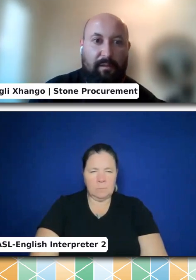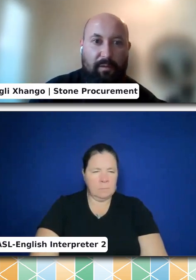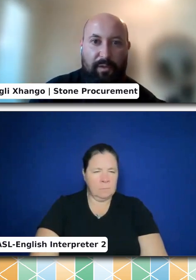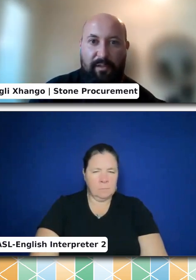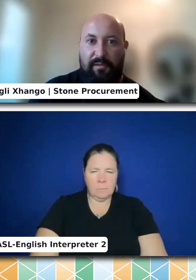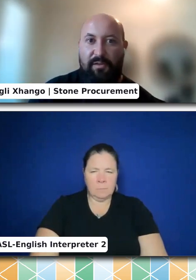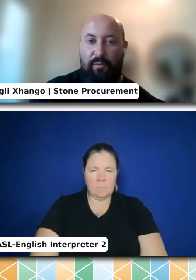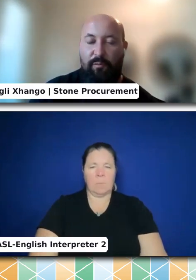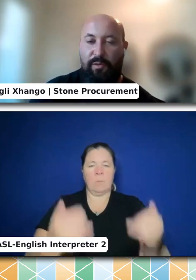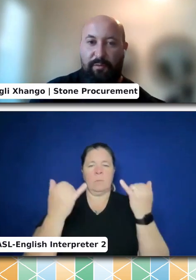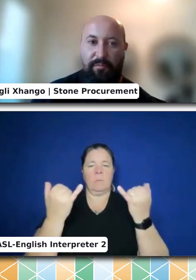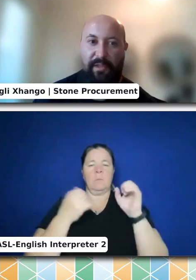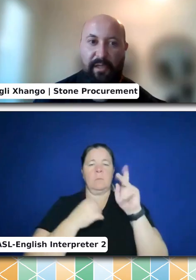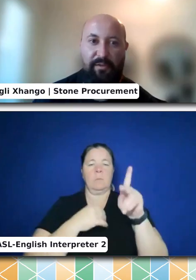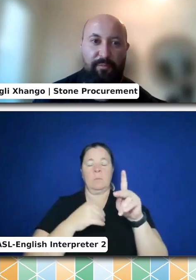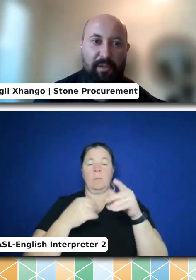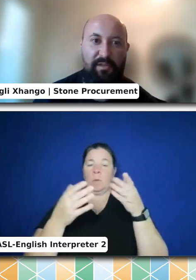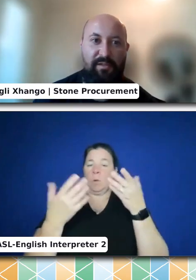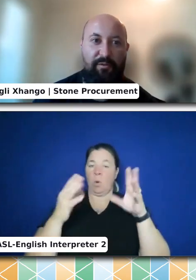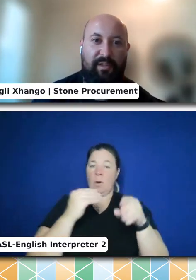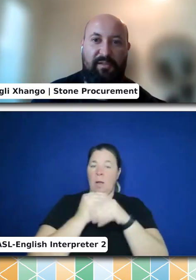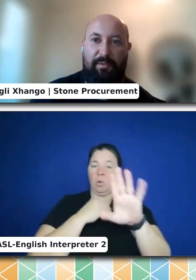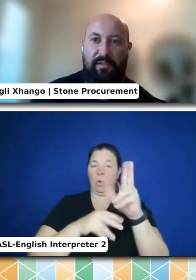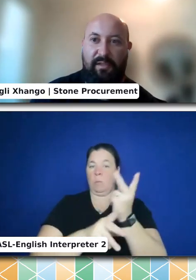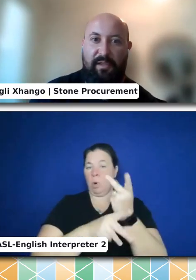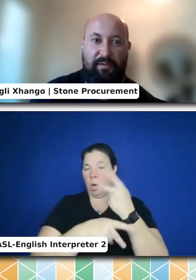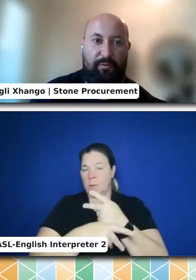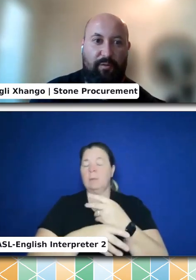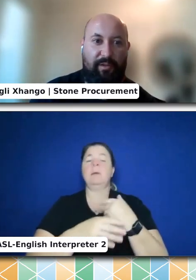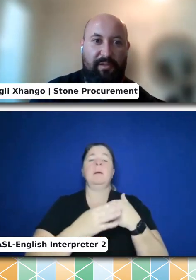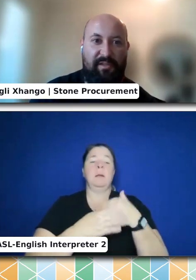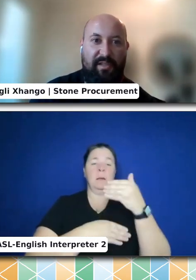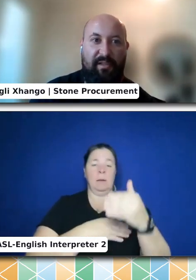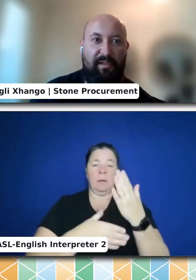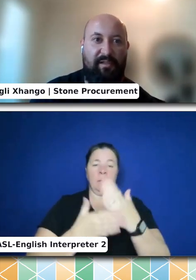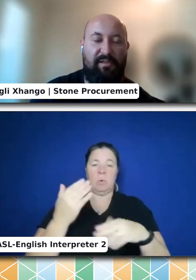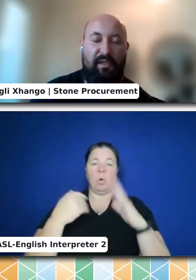Okay, so once you've already added your product, your next part that you're going to see is.